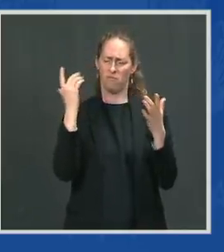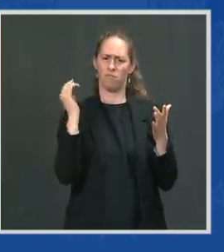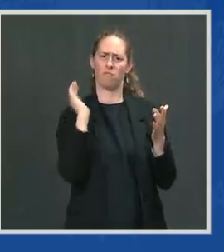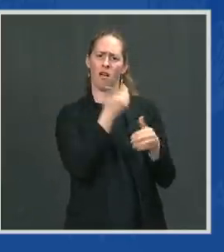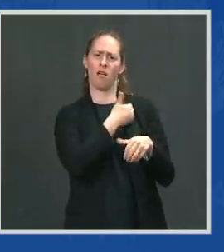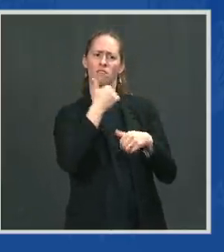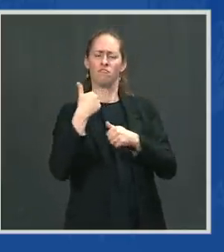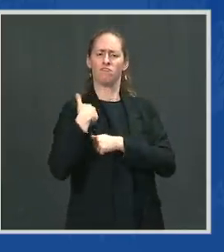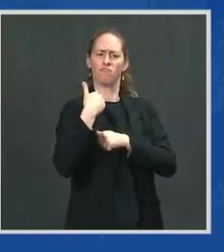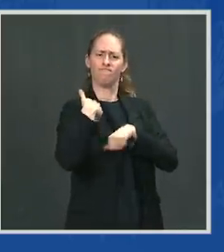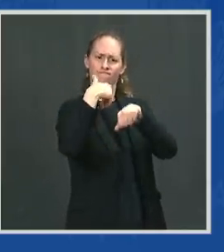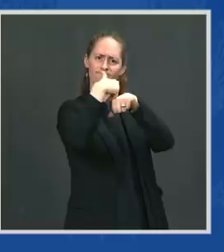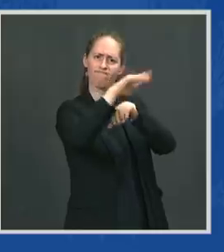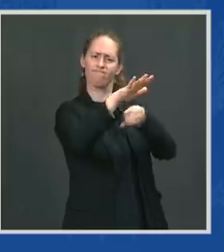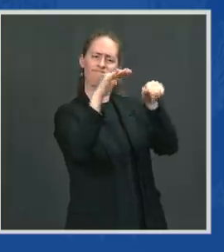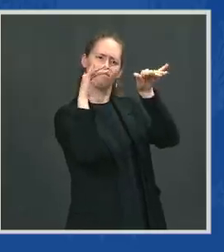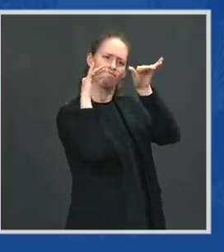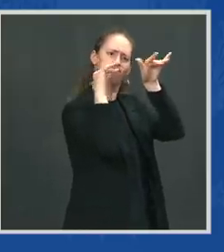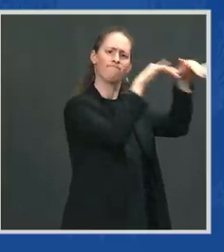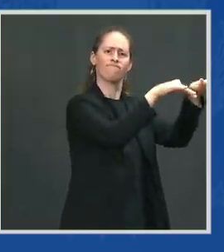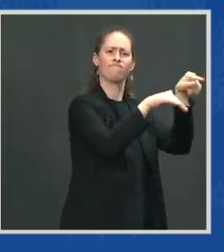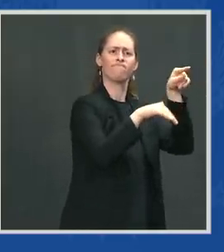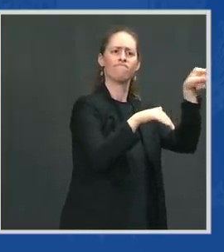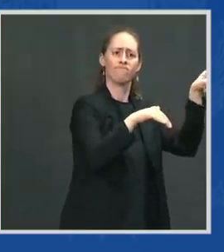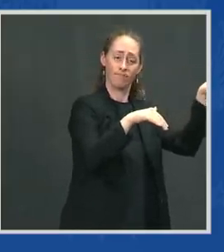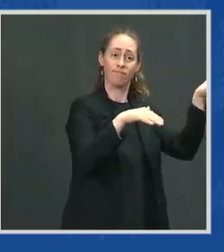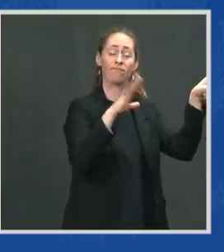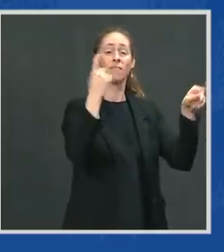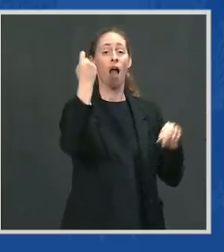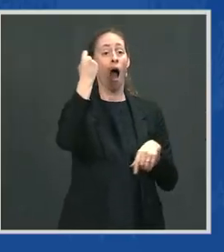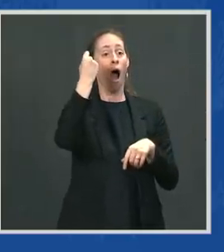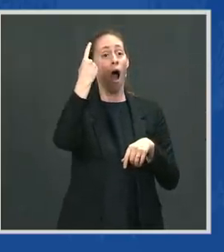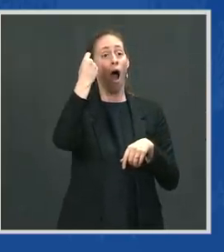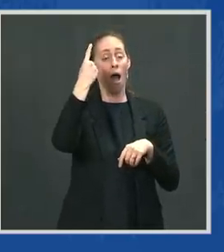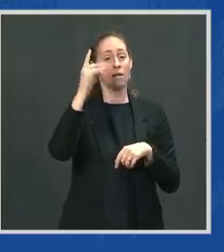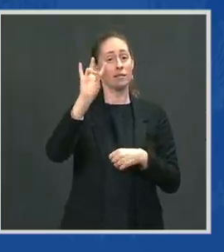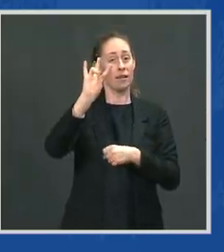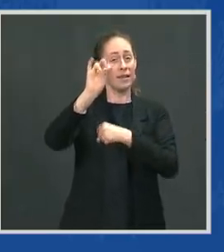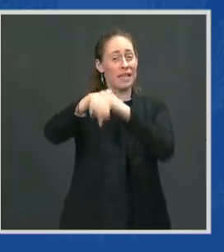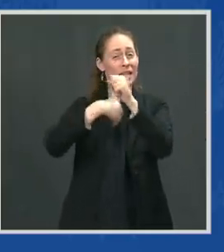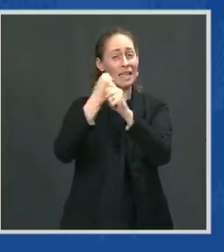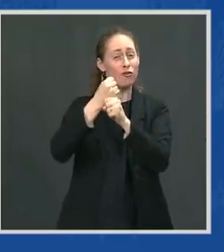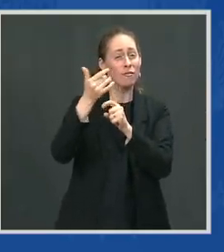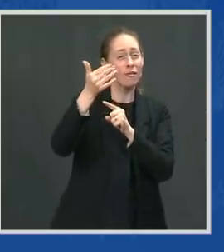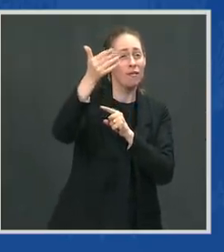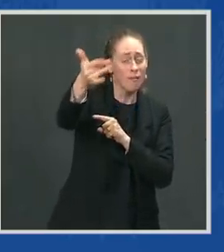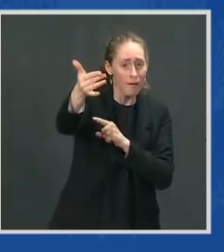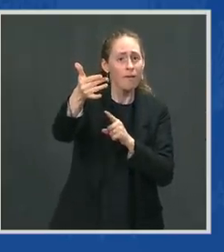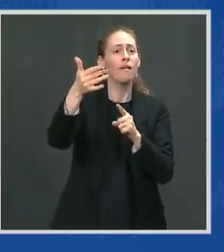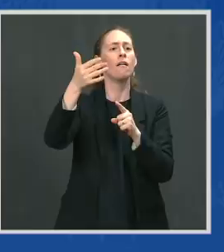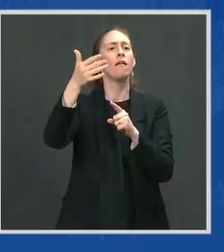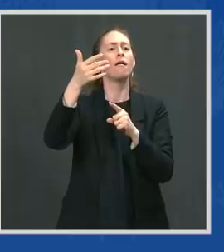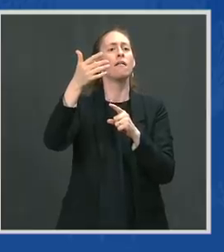More than seven years later, in 2008, weeks before we swore the oath of office --